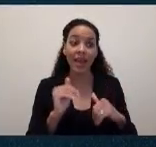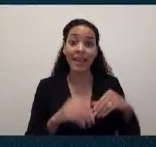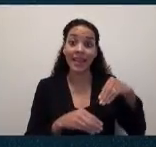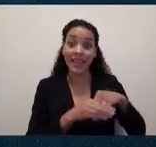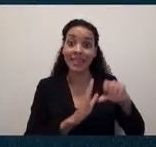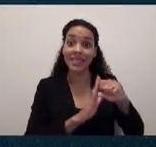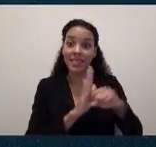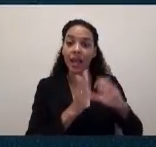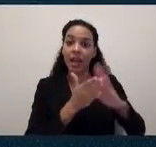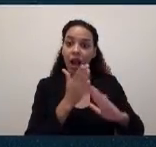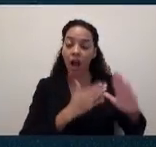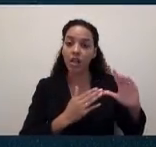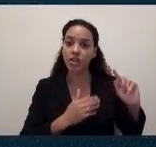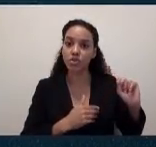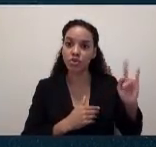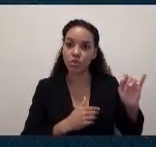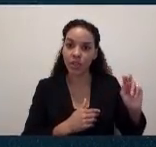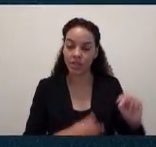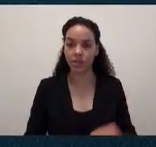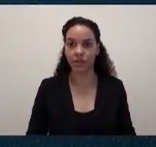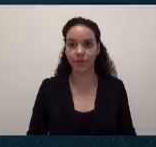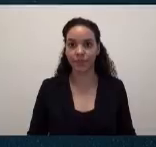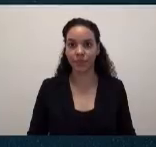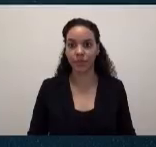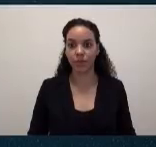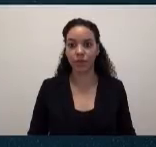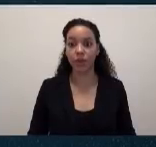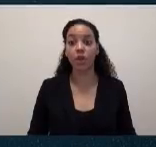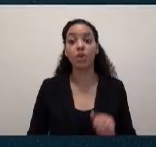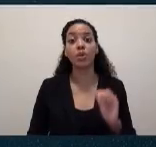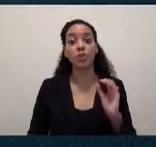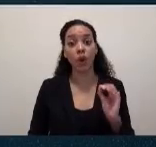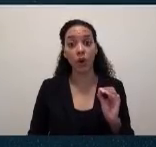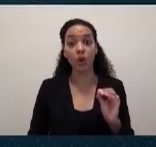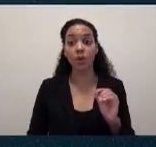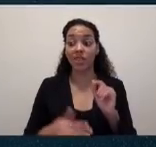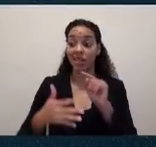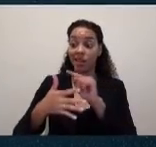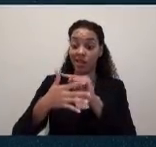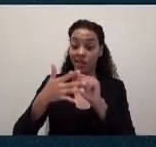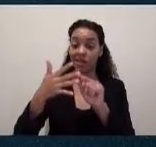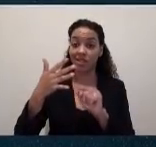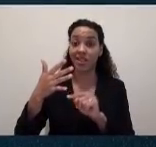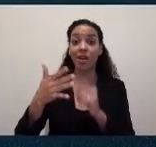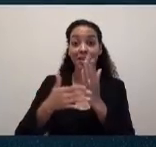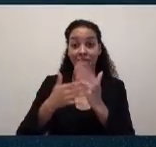So these are some of the issues. These are some of the problems, what's the solution?